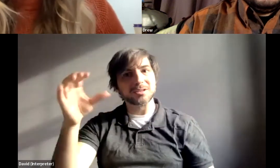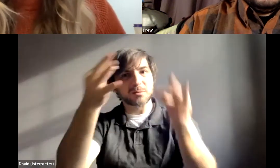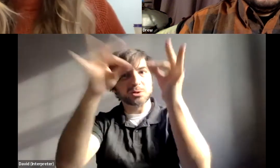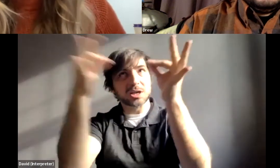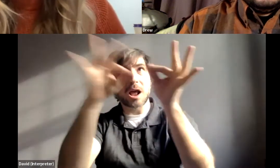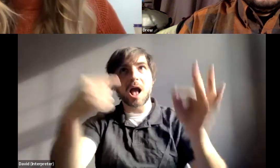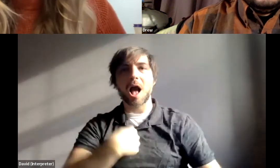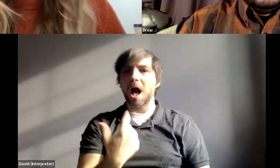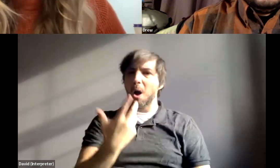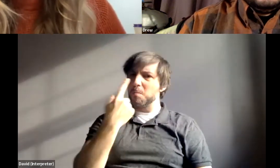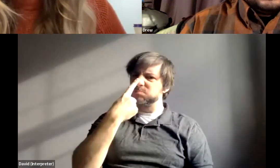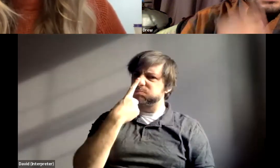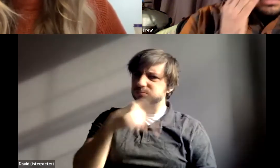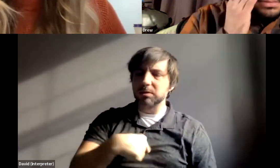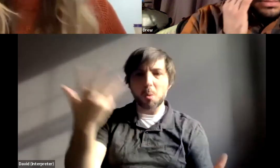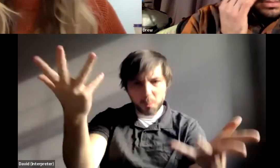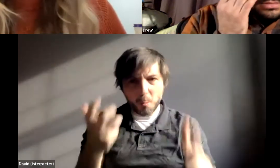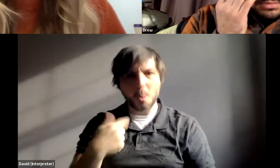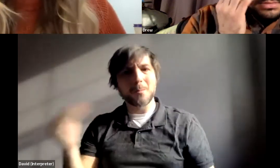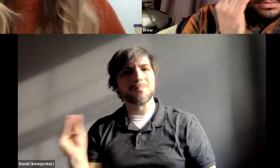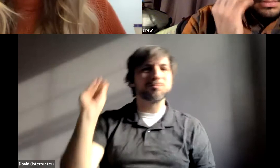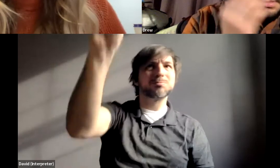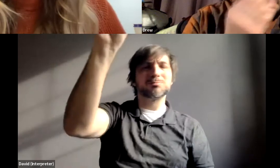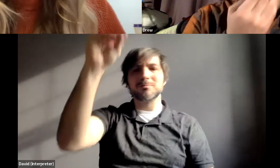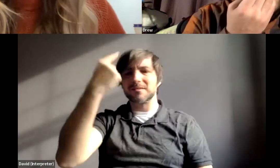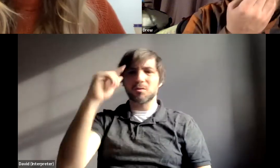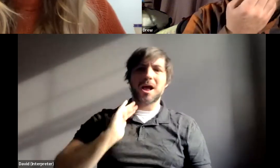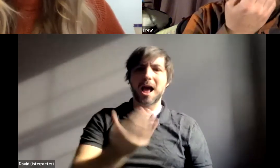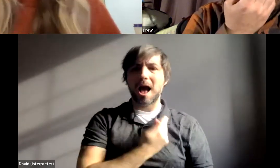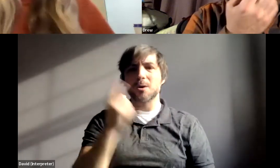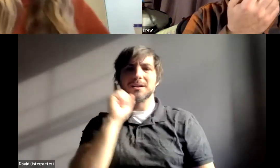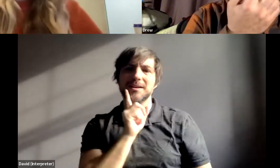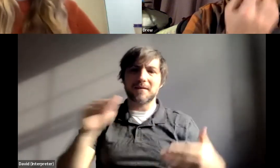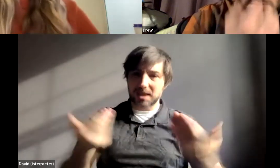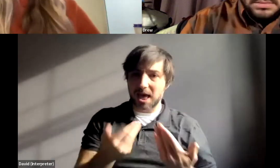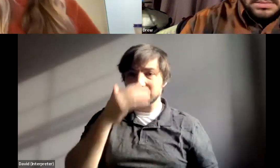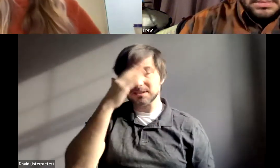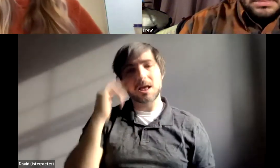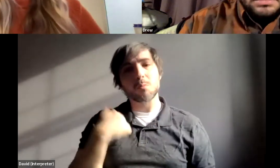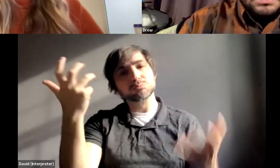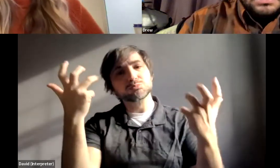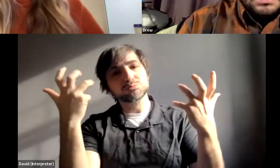able to do that for our deaf guests.